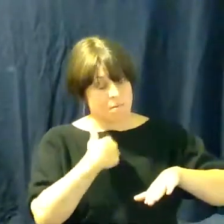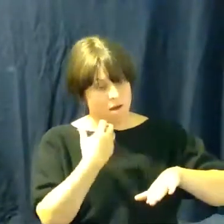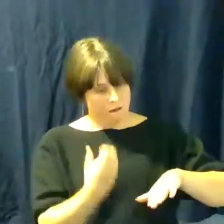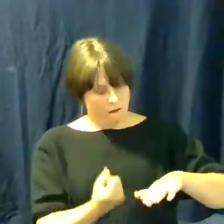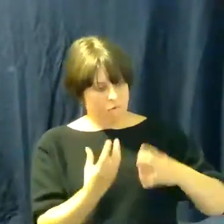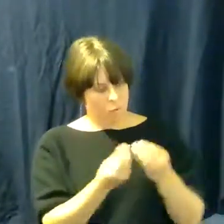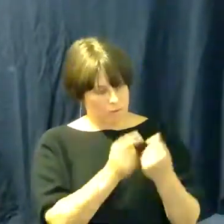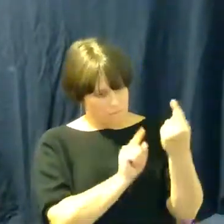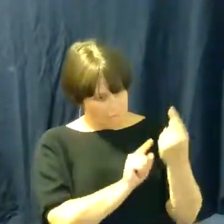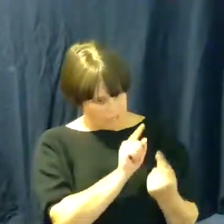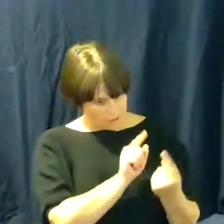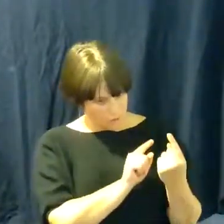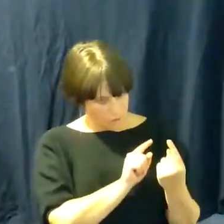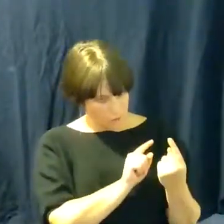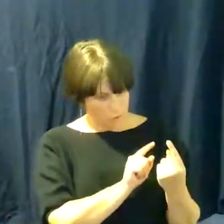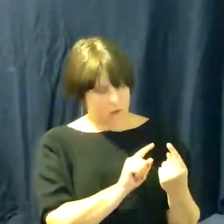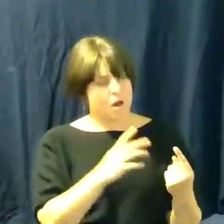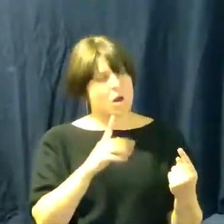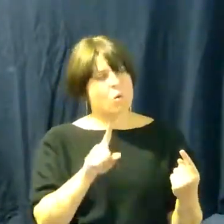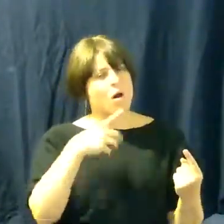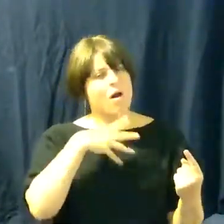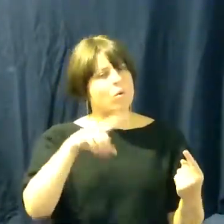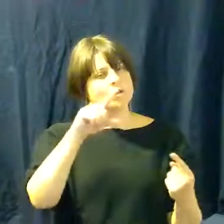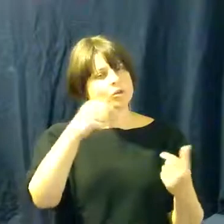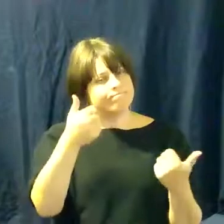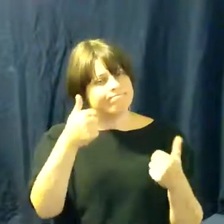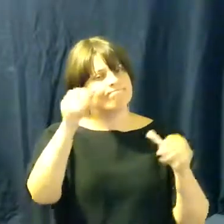about setting goals that are realistic as well. So thinkin thinking